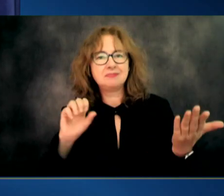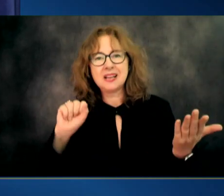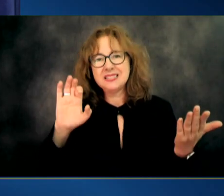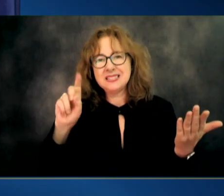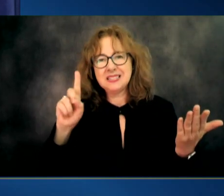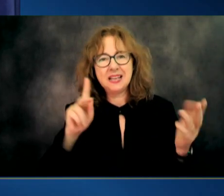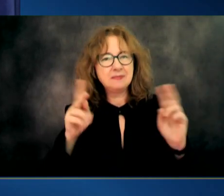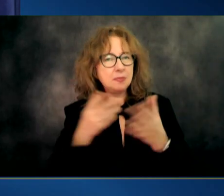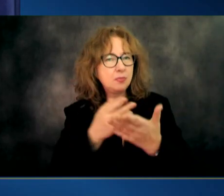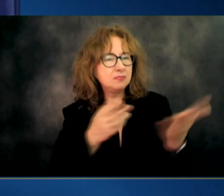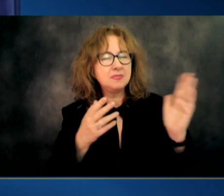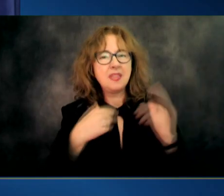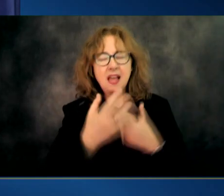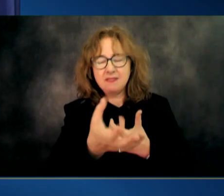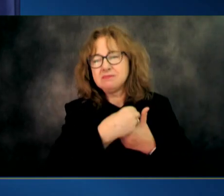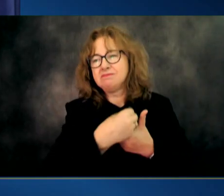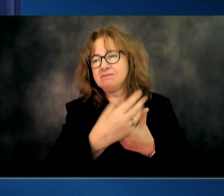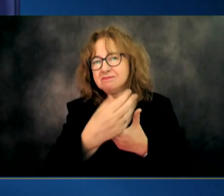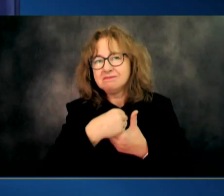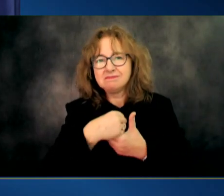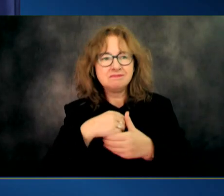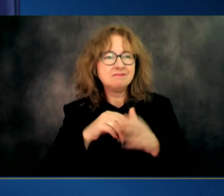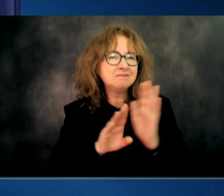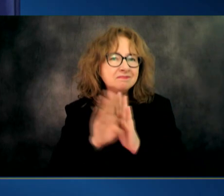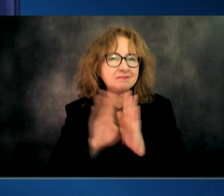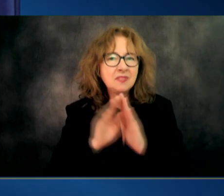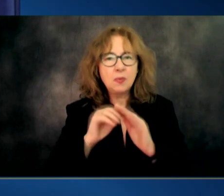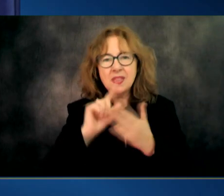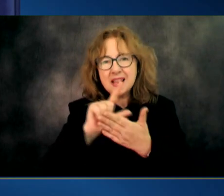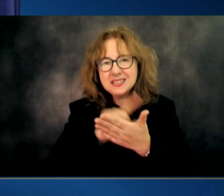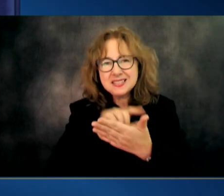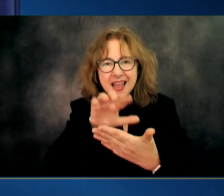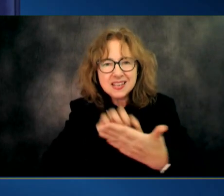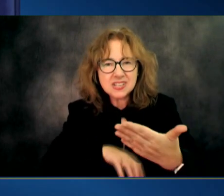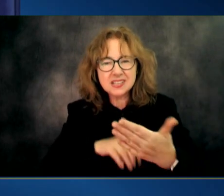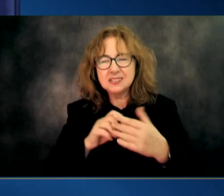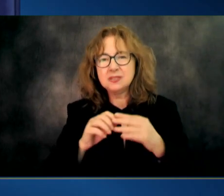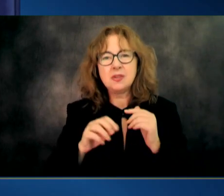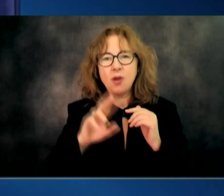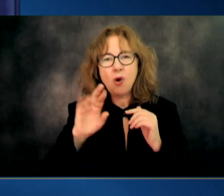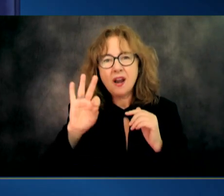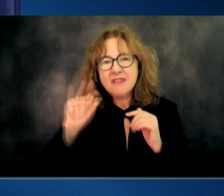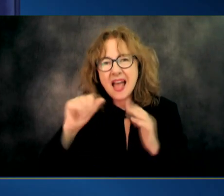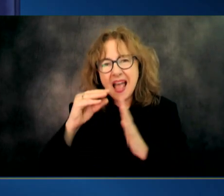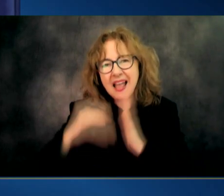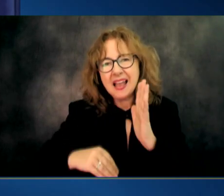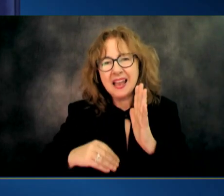our development of the RFA. As Brian had mentioned, with the CDC grant, they are